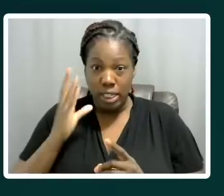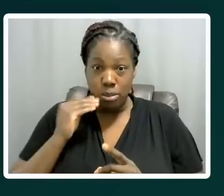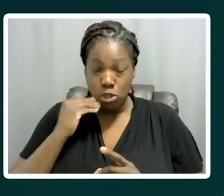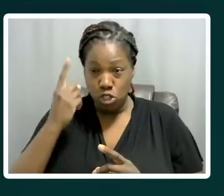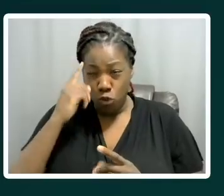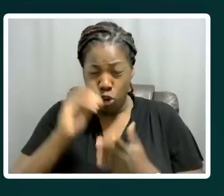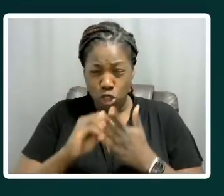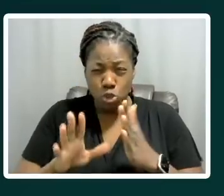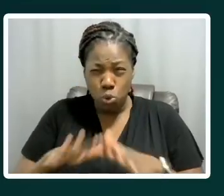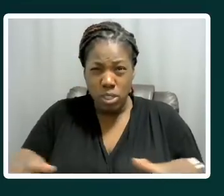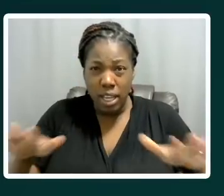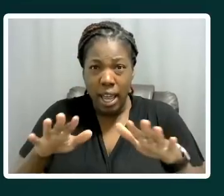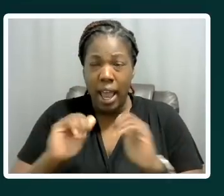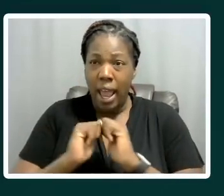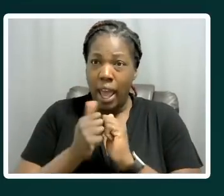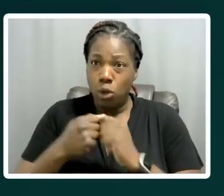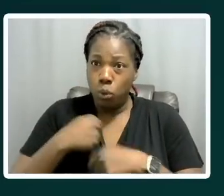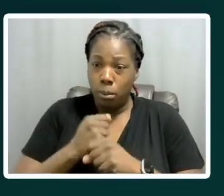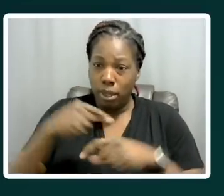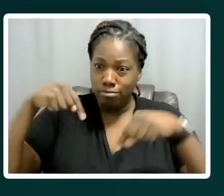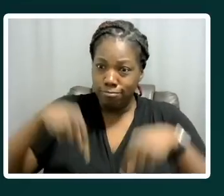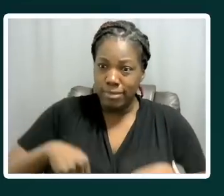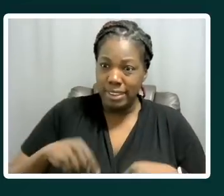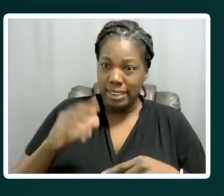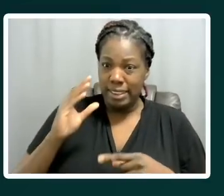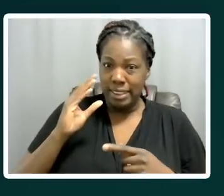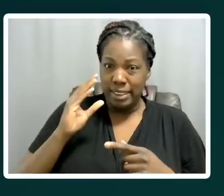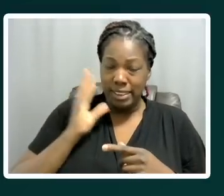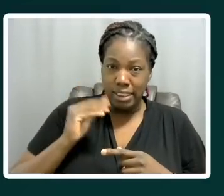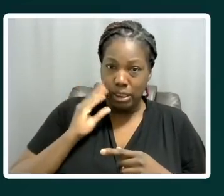can we make digital experiences from the ground up that take into consideration